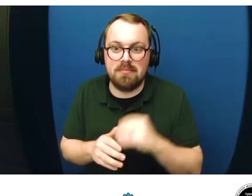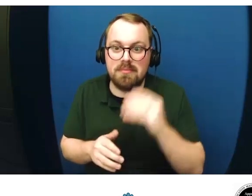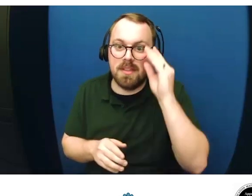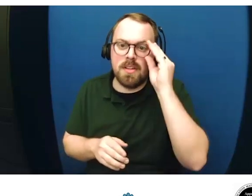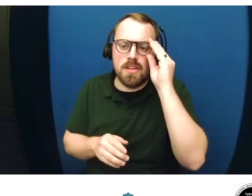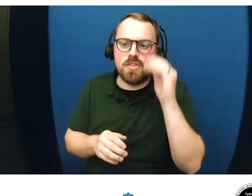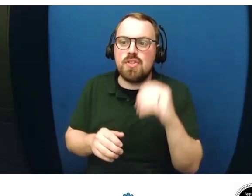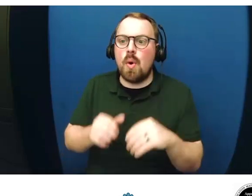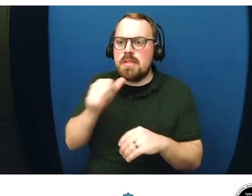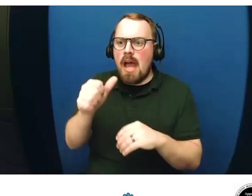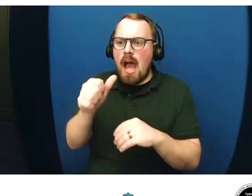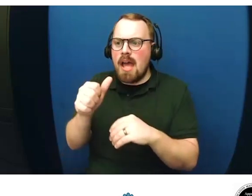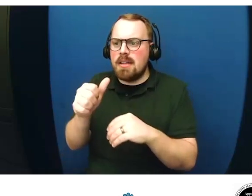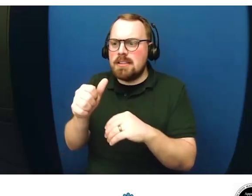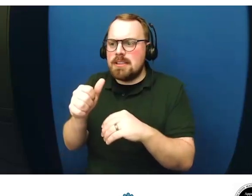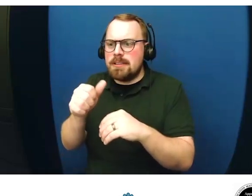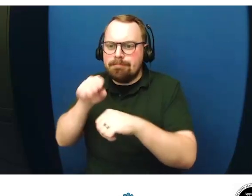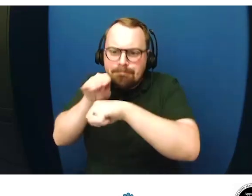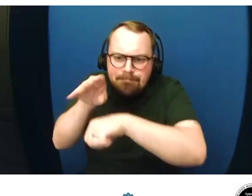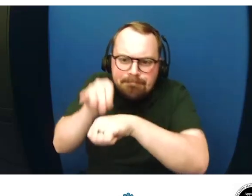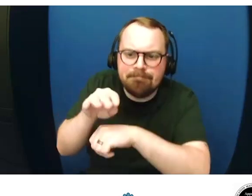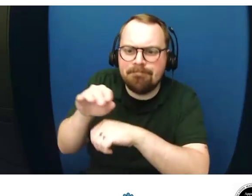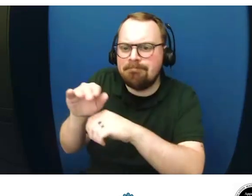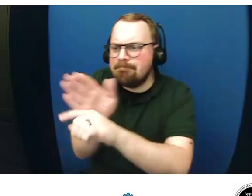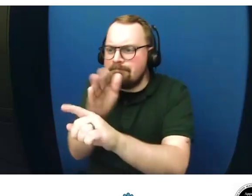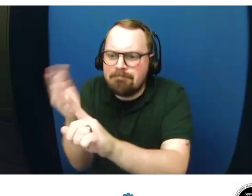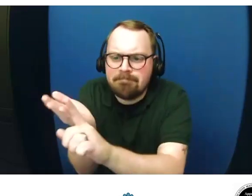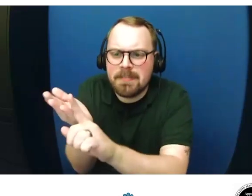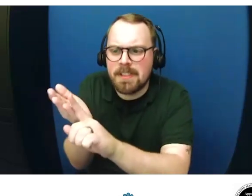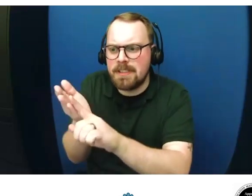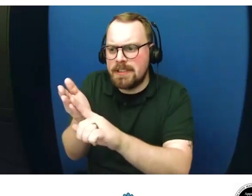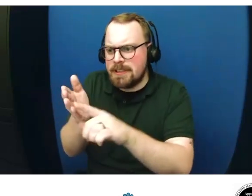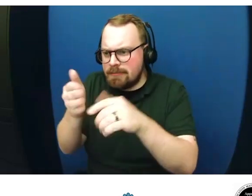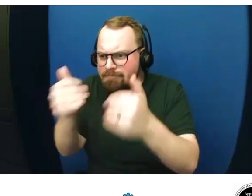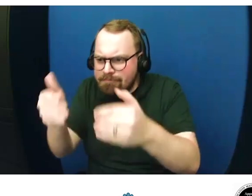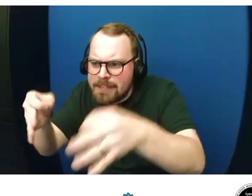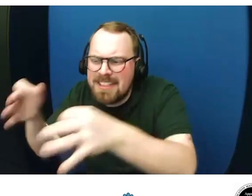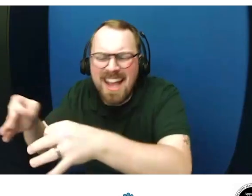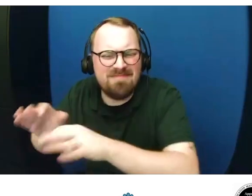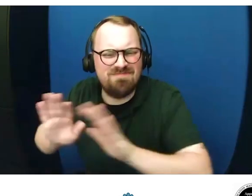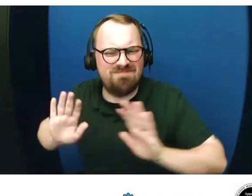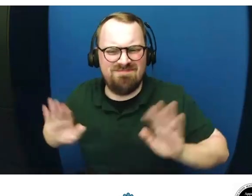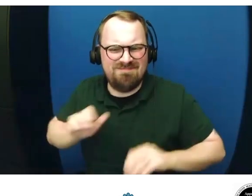persuading decisions in any way. They're giving all of the information and then doing...